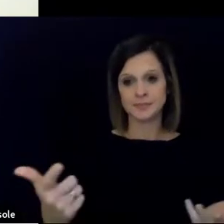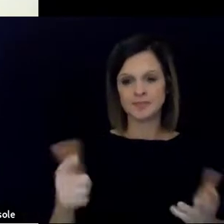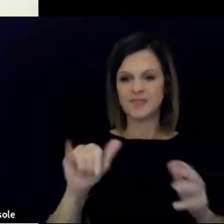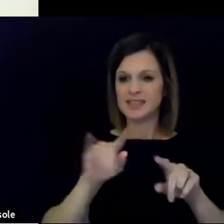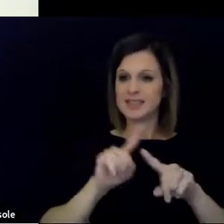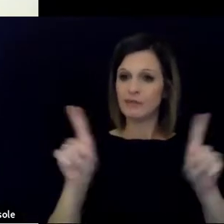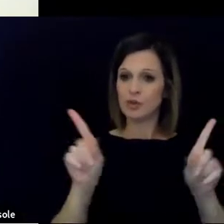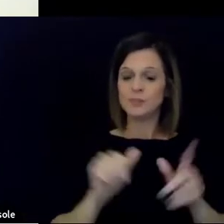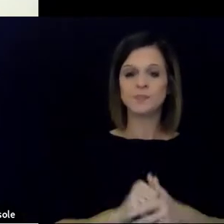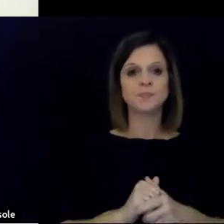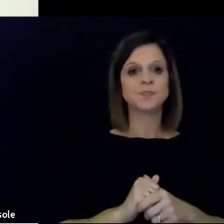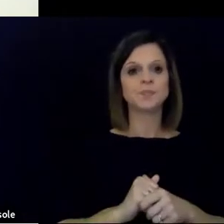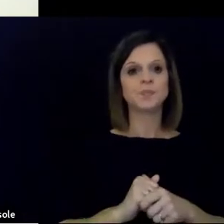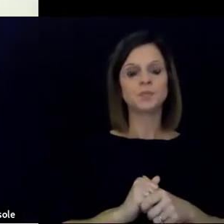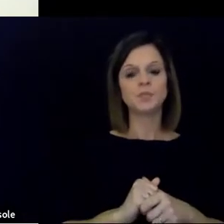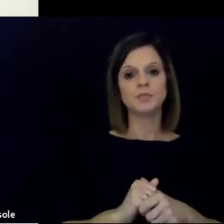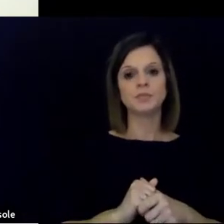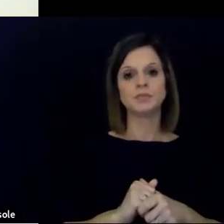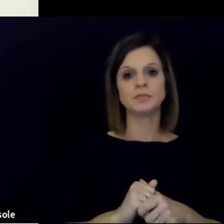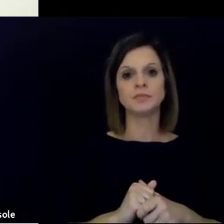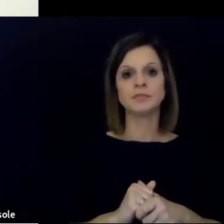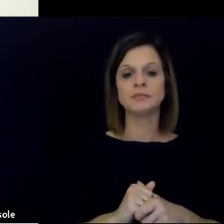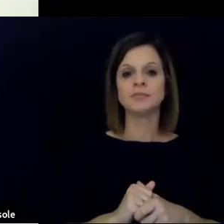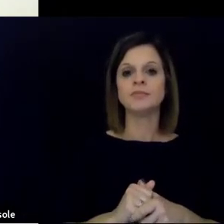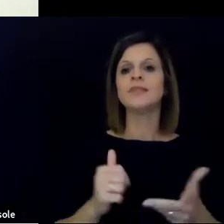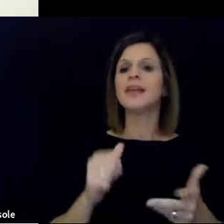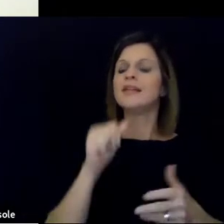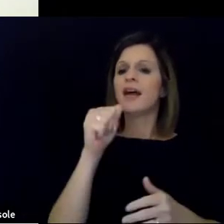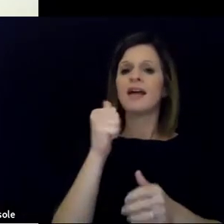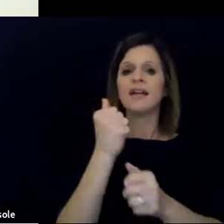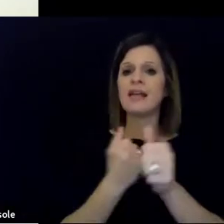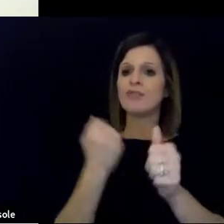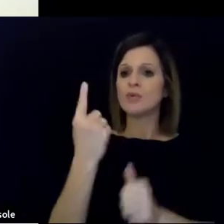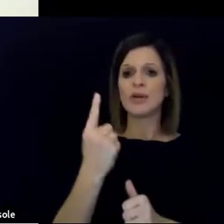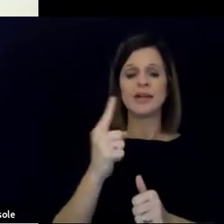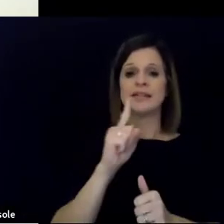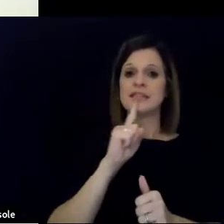Not everybody is highly regulated in their life? And so, here are the two ends of the spectrum,